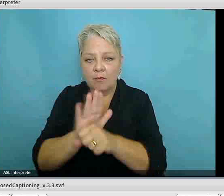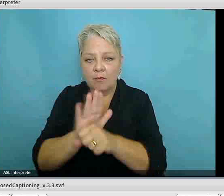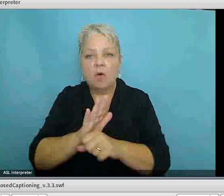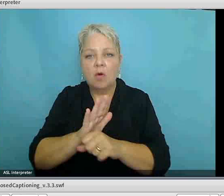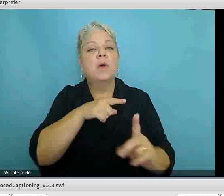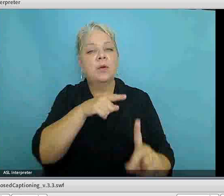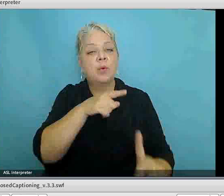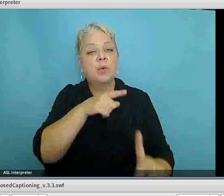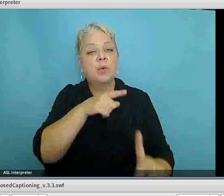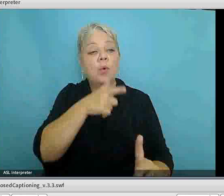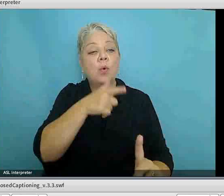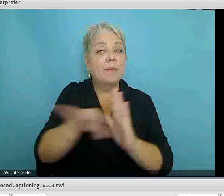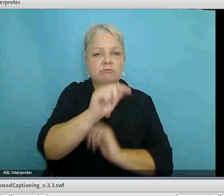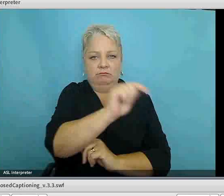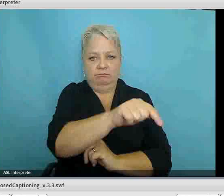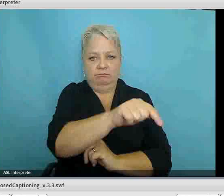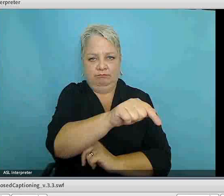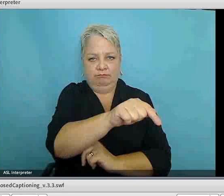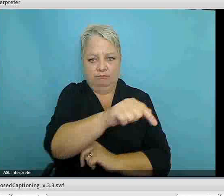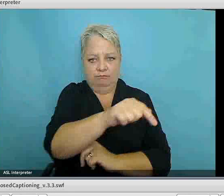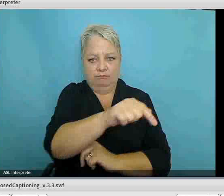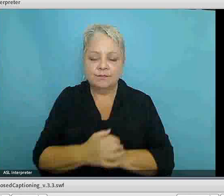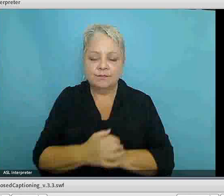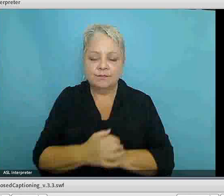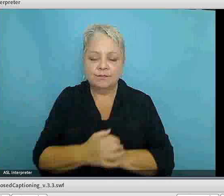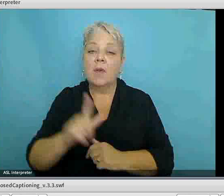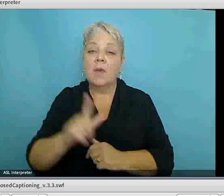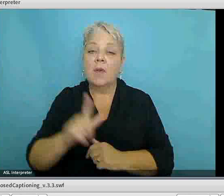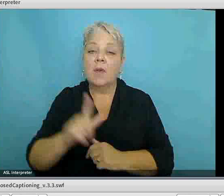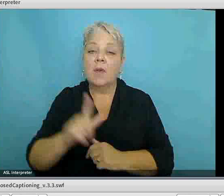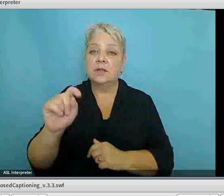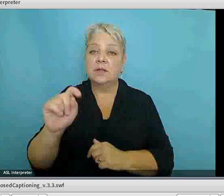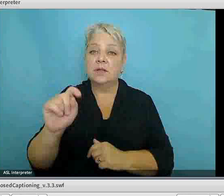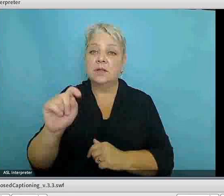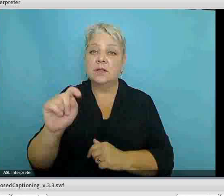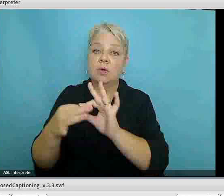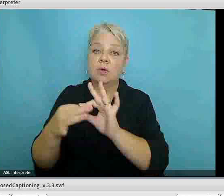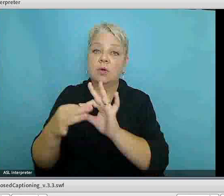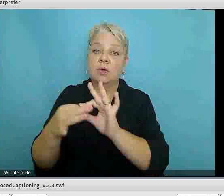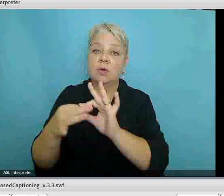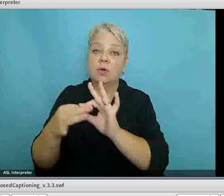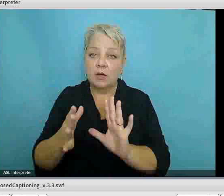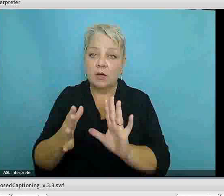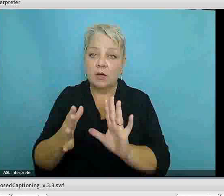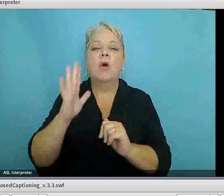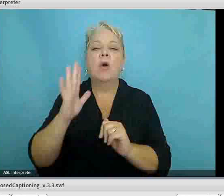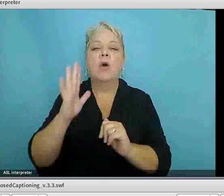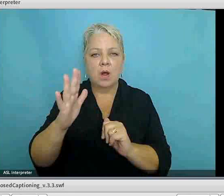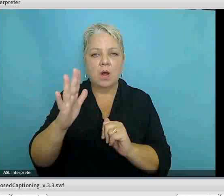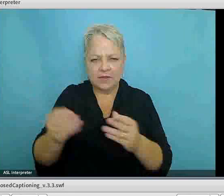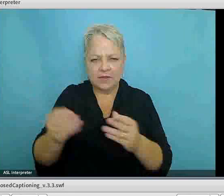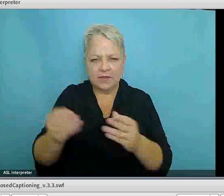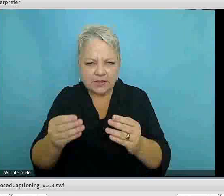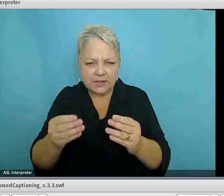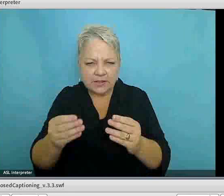The LTS coordinator will facilitate community integration and independent living, advocate